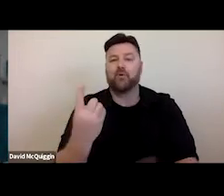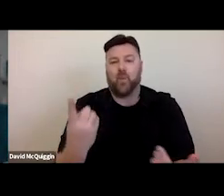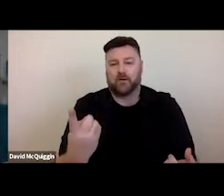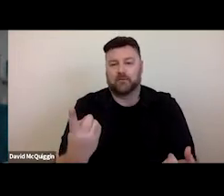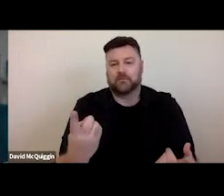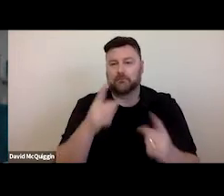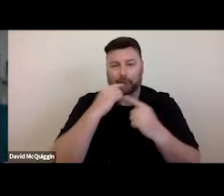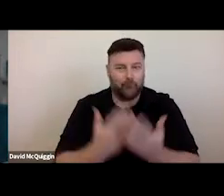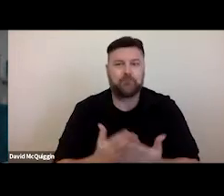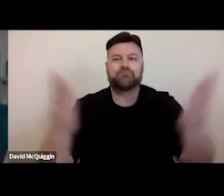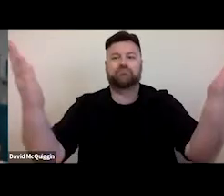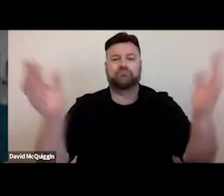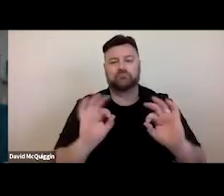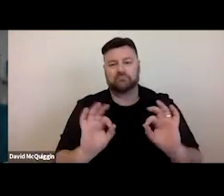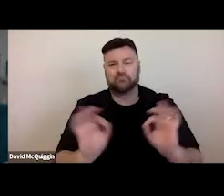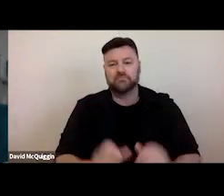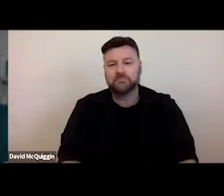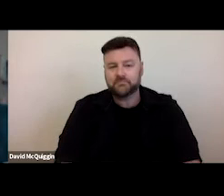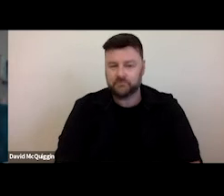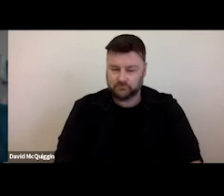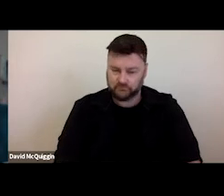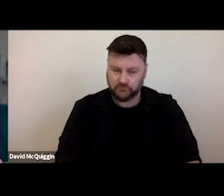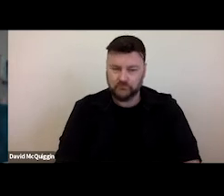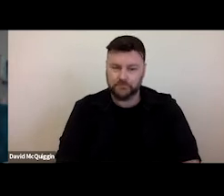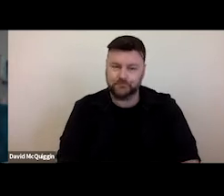I'll get to the issues around being an hall of brand later where you